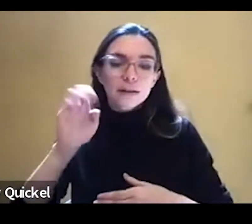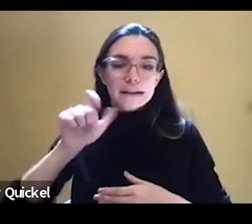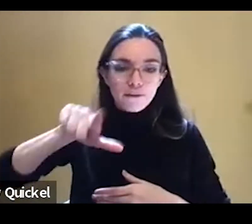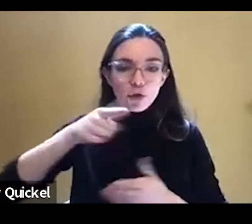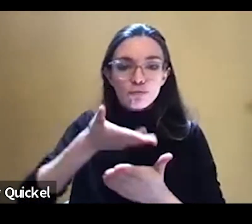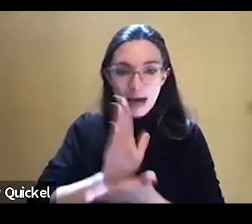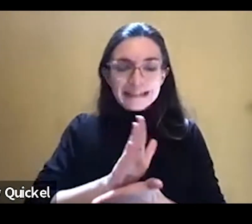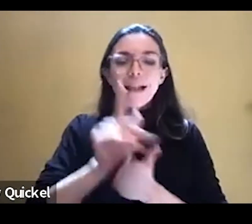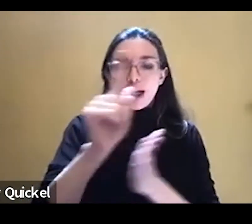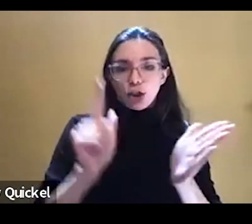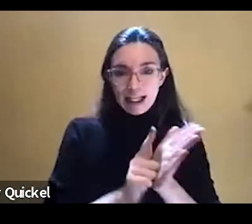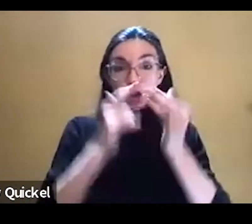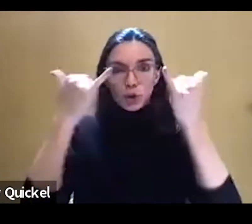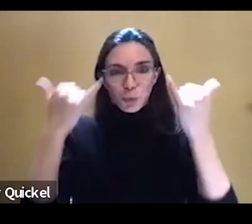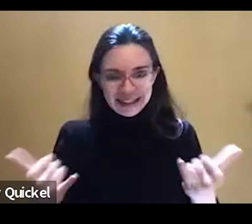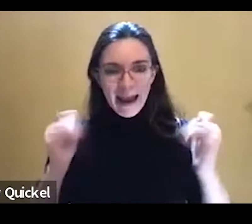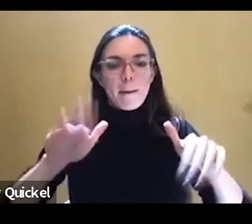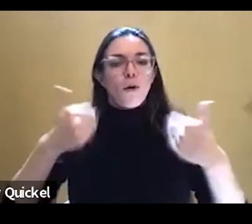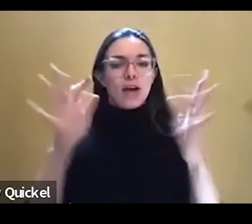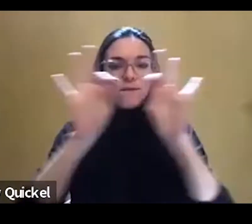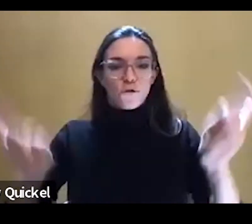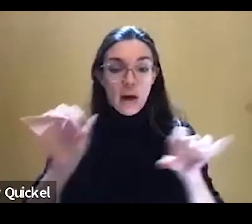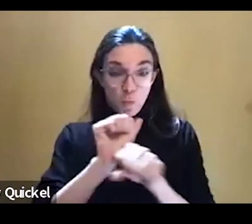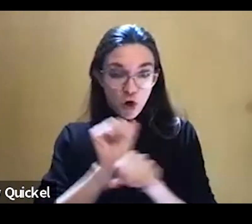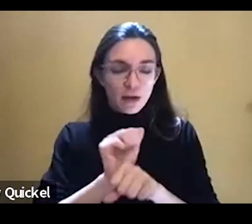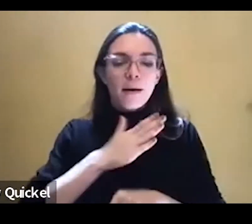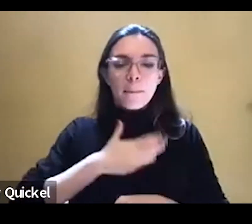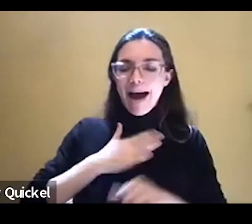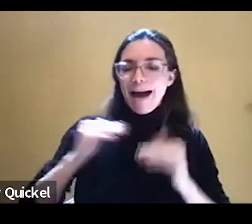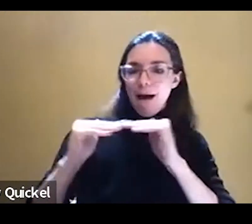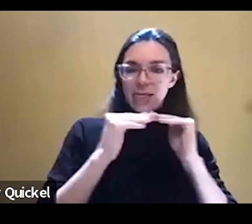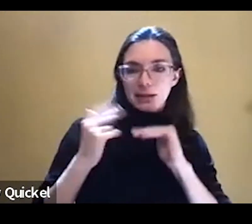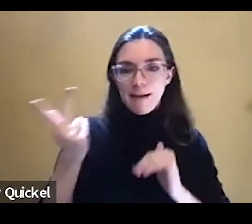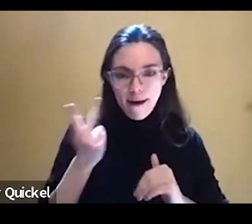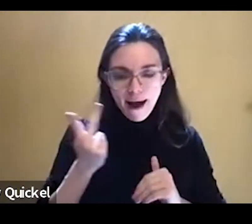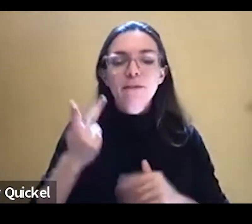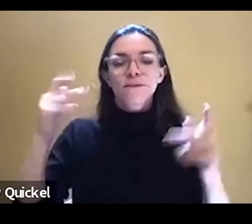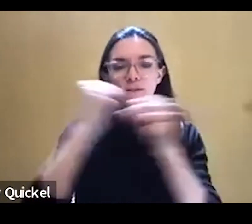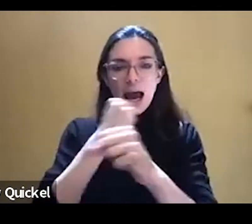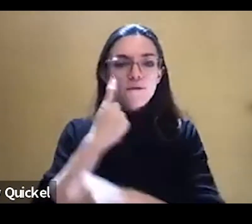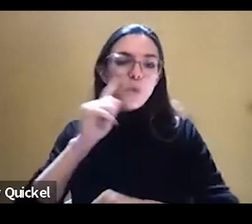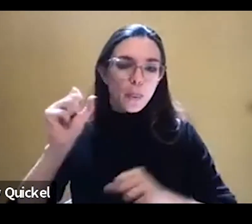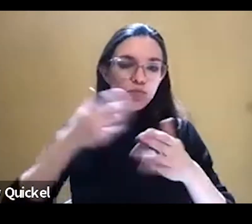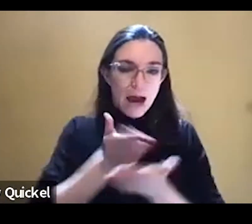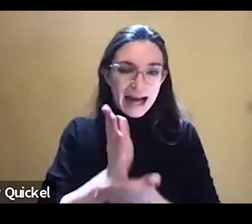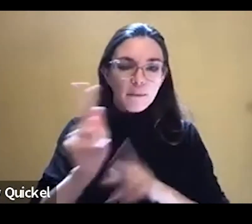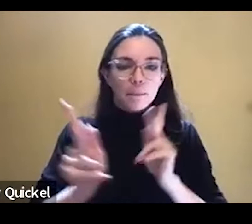provides the framework within which my colleagues and I at DRNY fight for the rights of people with disabilities throughout the